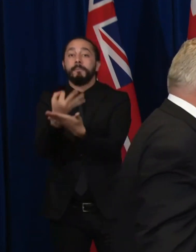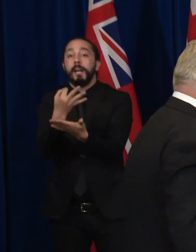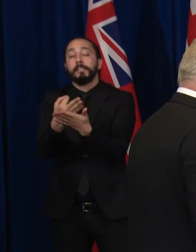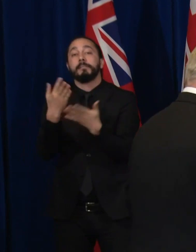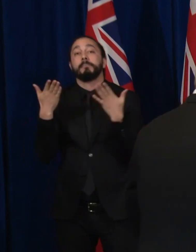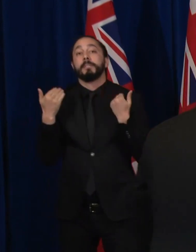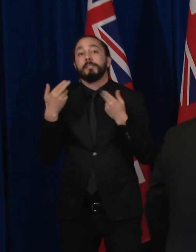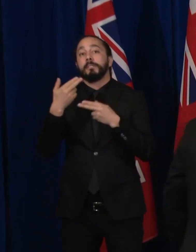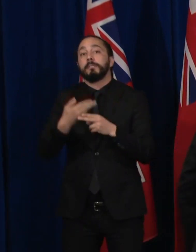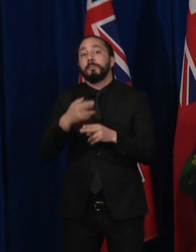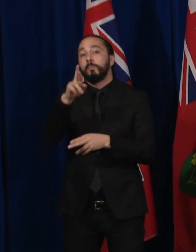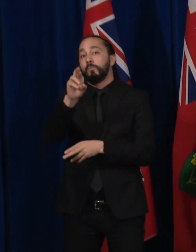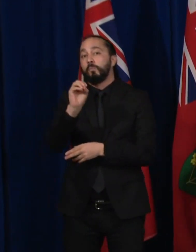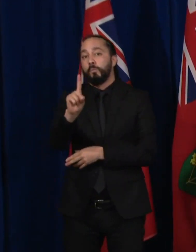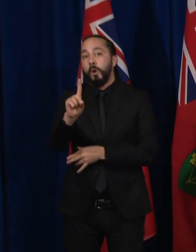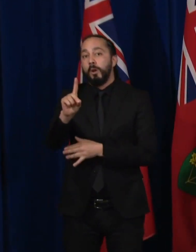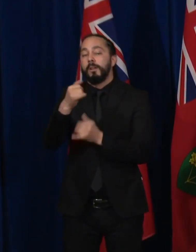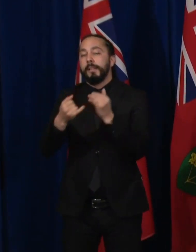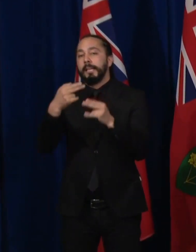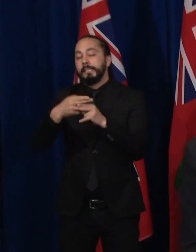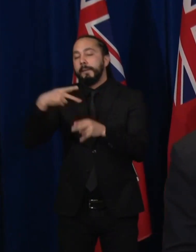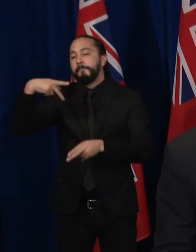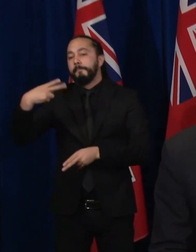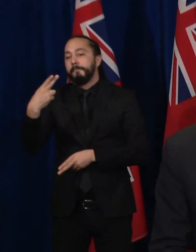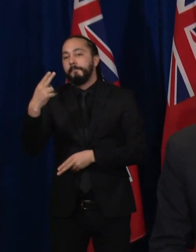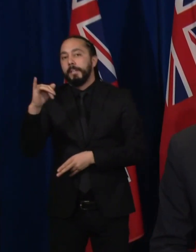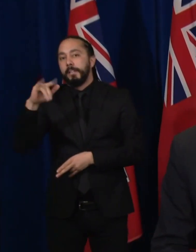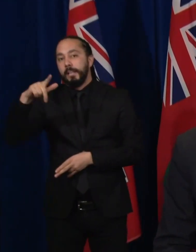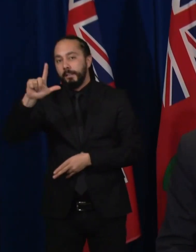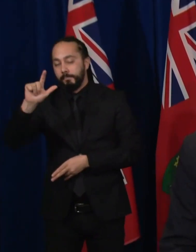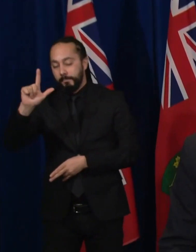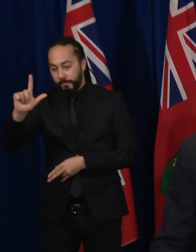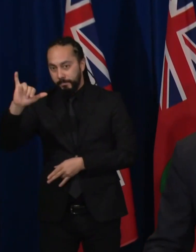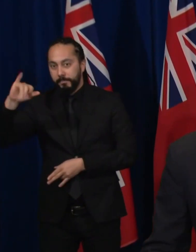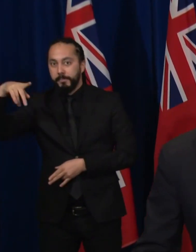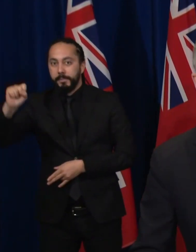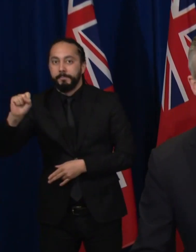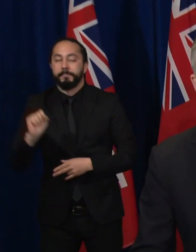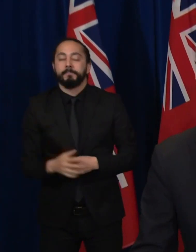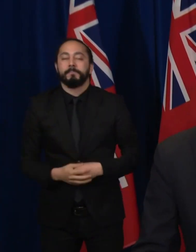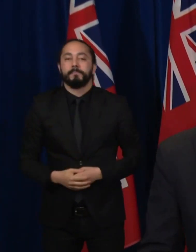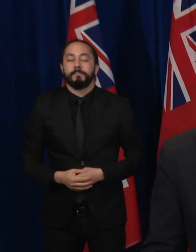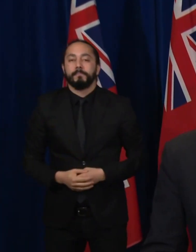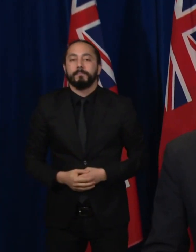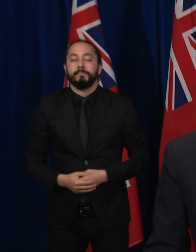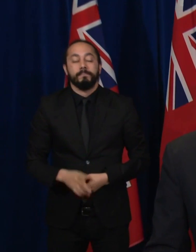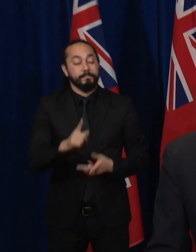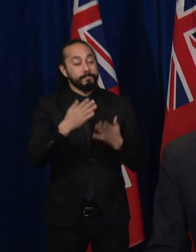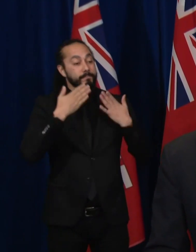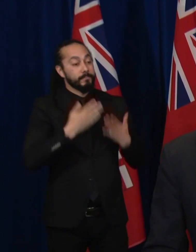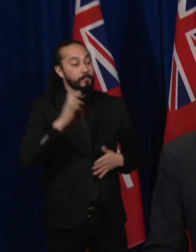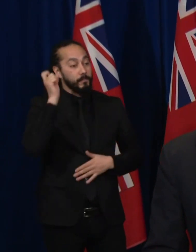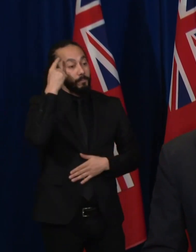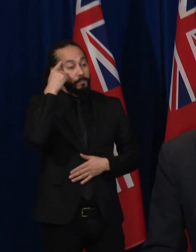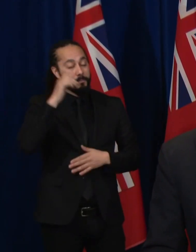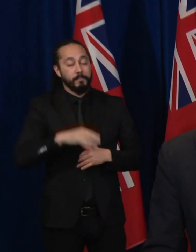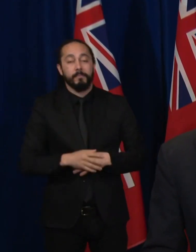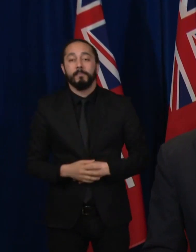Rod Phillips. shall not perish from the earth. Thank you, premier. Over the past couple of days Four score and seven years ago our fathers brought forth, I provided details about our